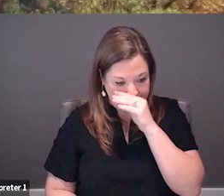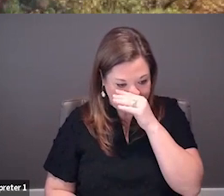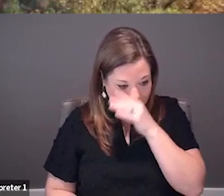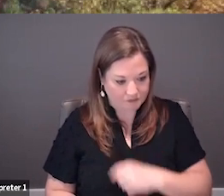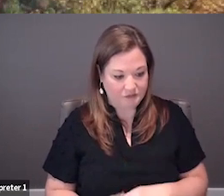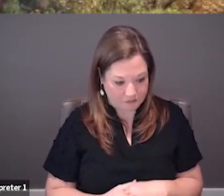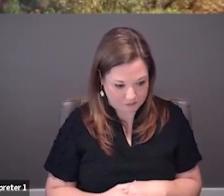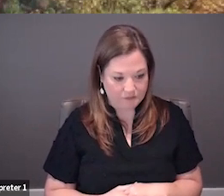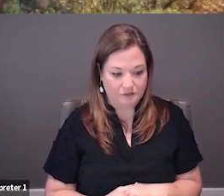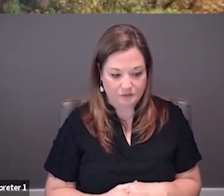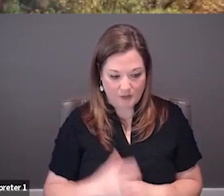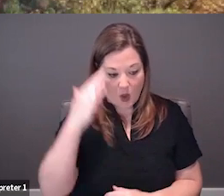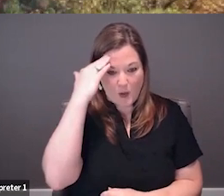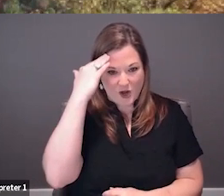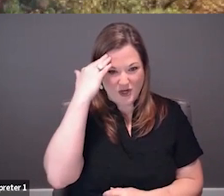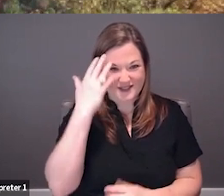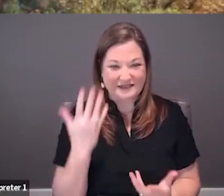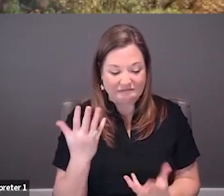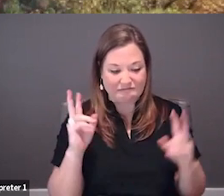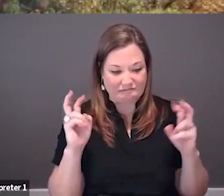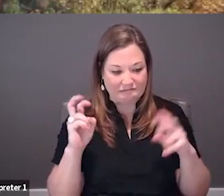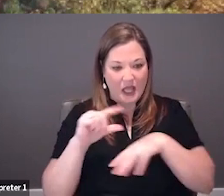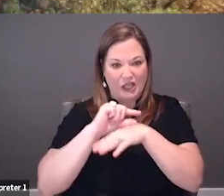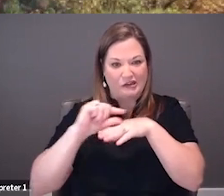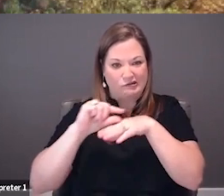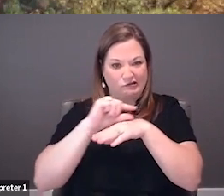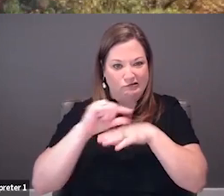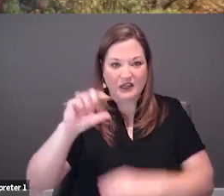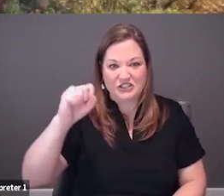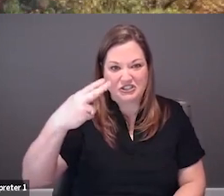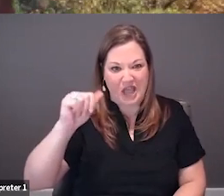Shallow awareness is common in my experience.